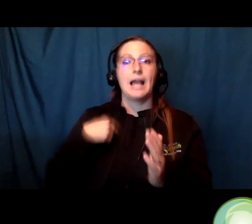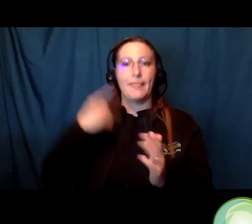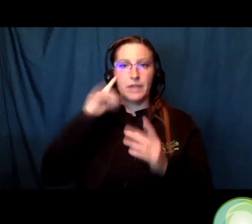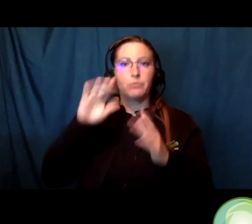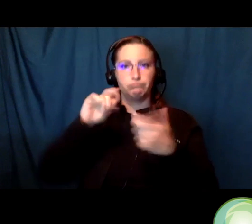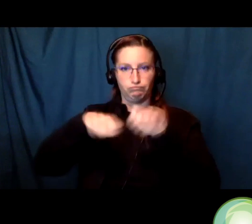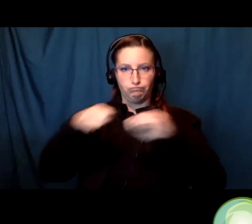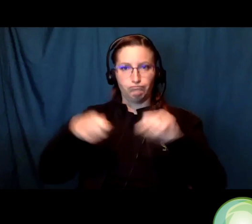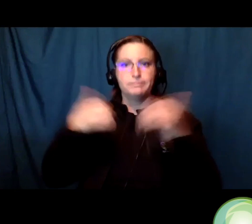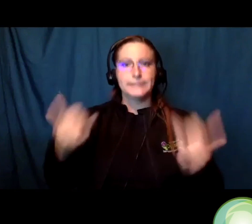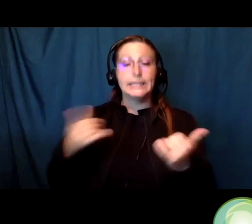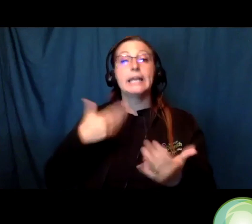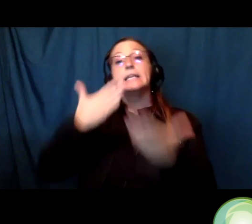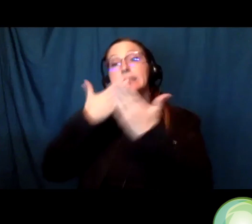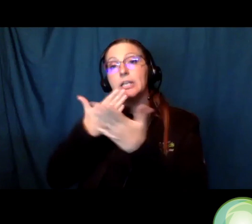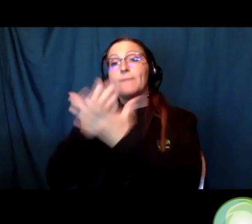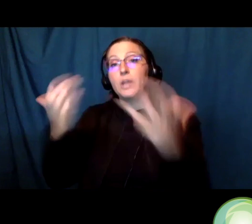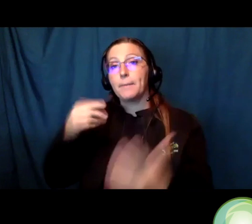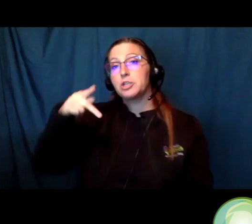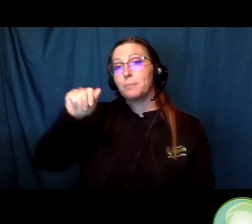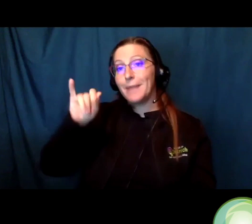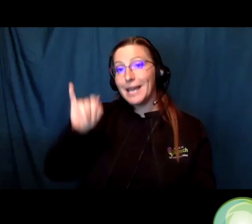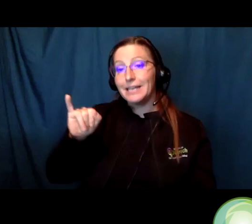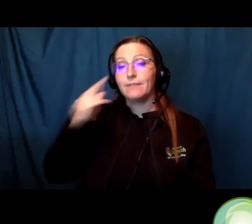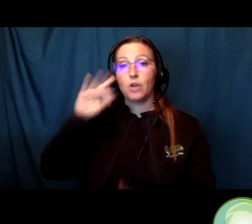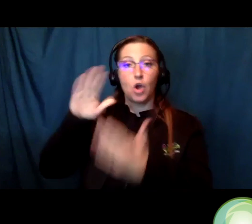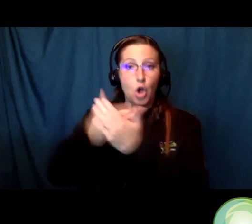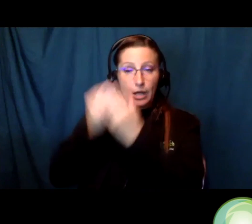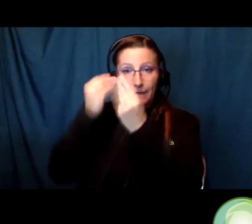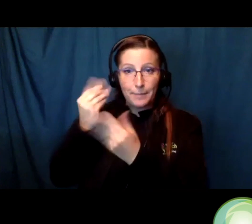thank you very much Patti for all of the information. We will post the